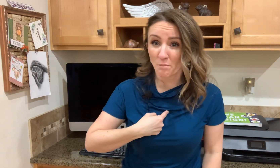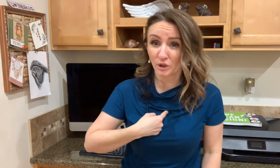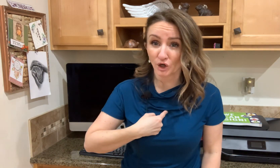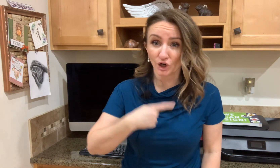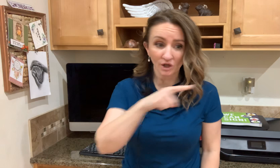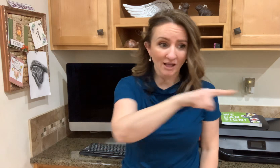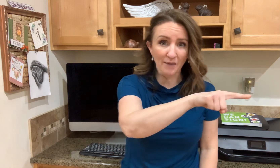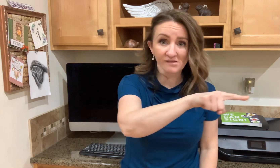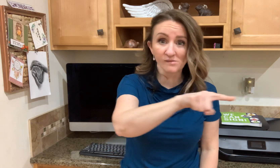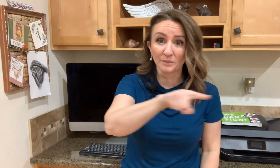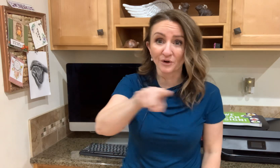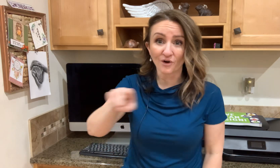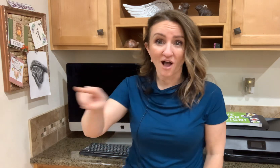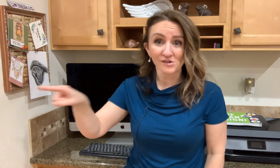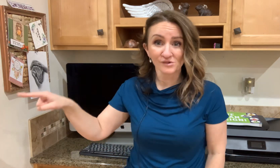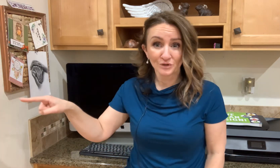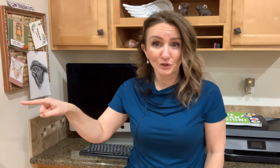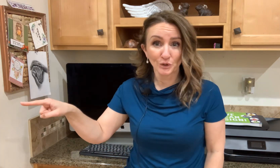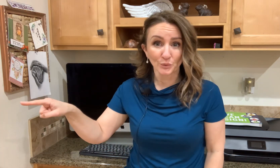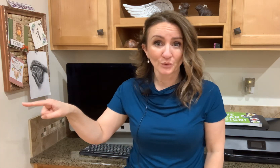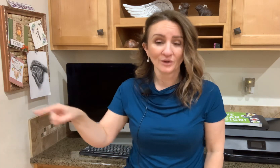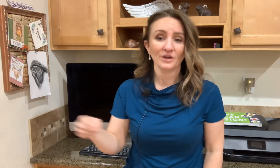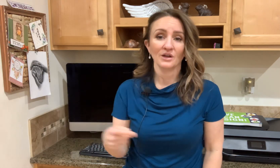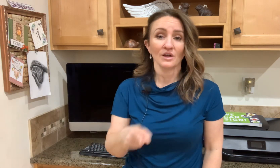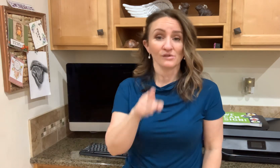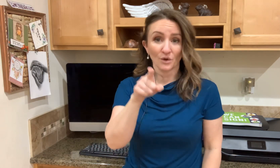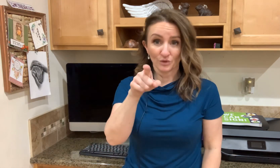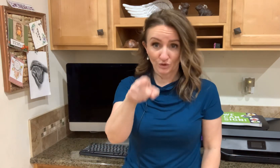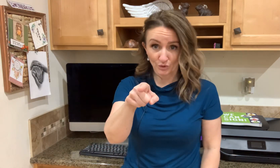plural, I would sweep it across you so you, plural.